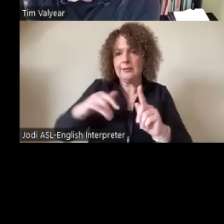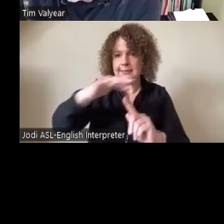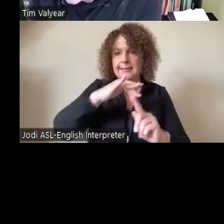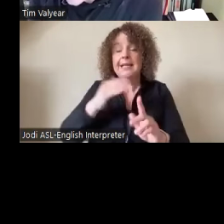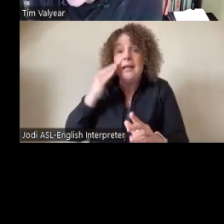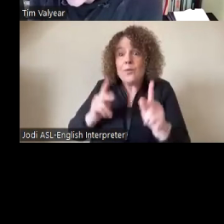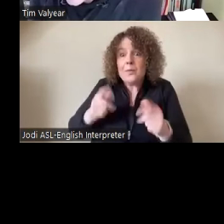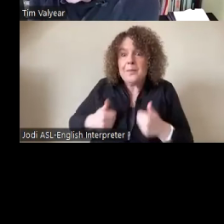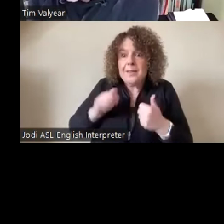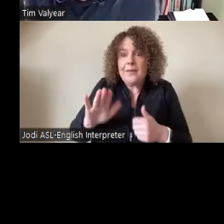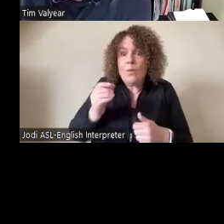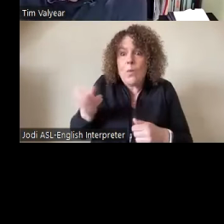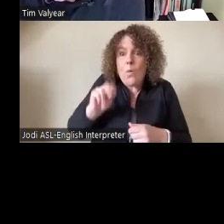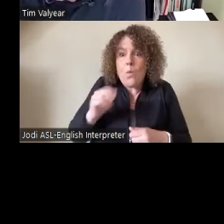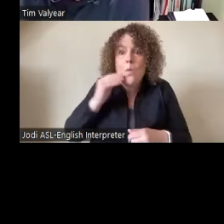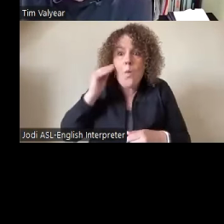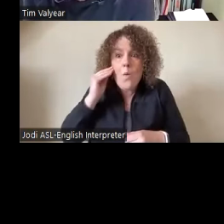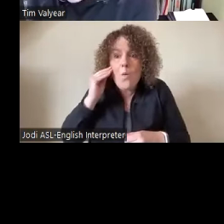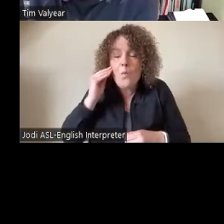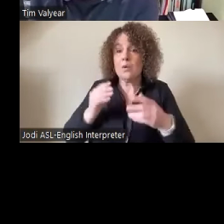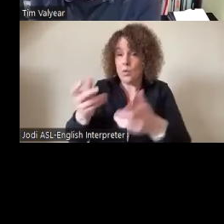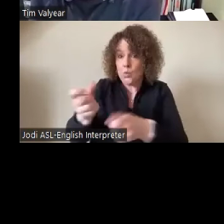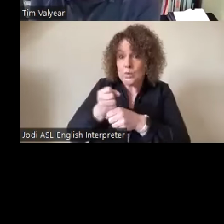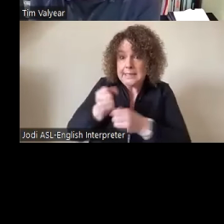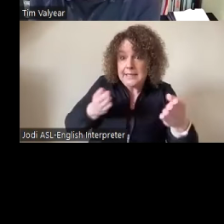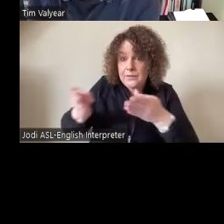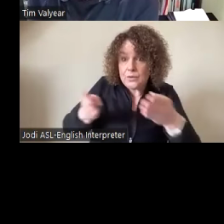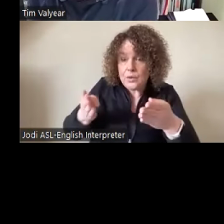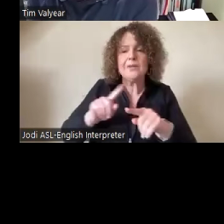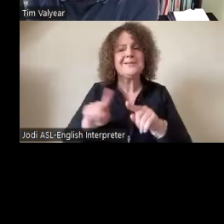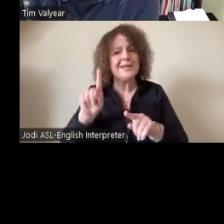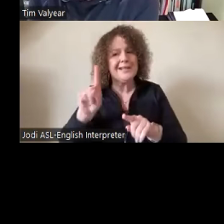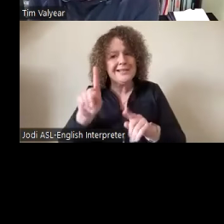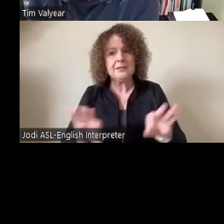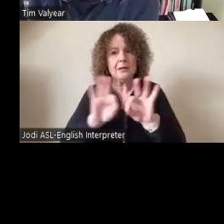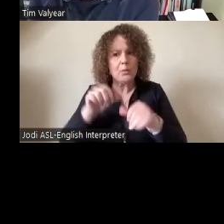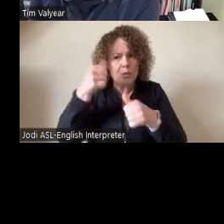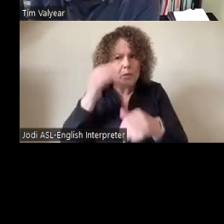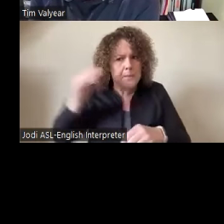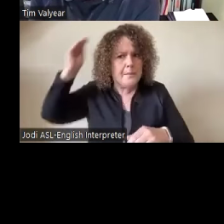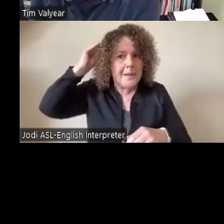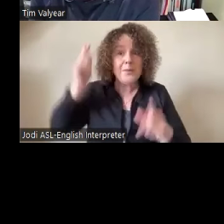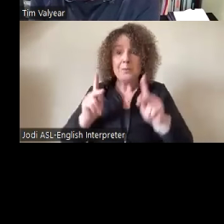settings, long-term care homes , and congregate care settings. I know people live in their own homes receiving